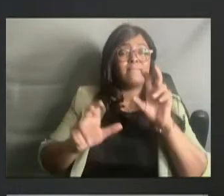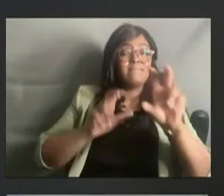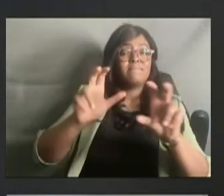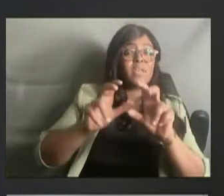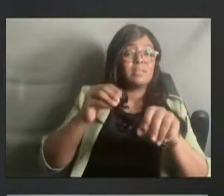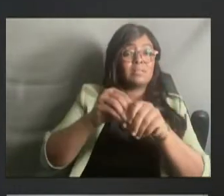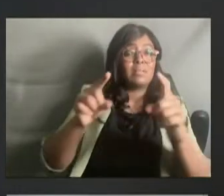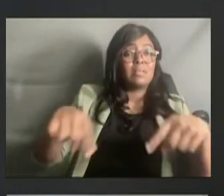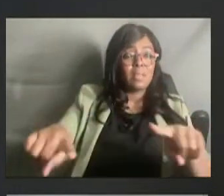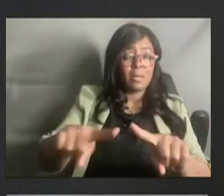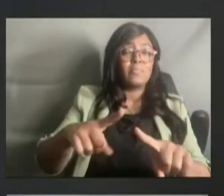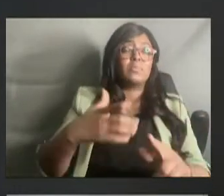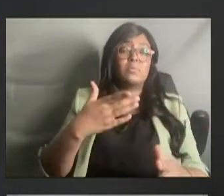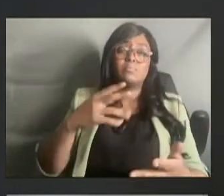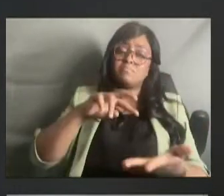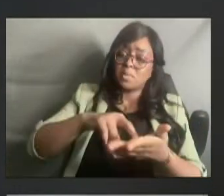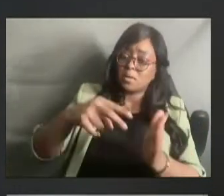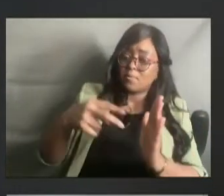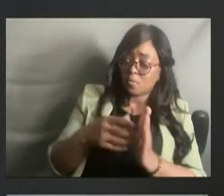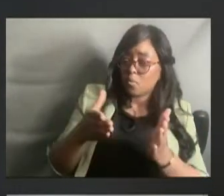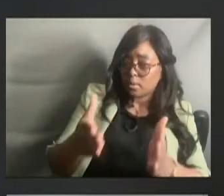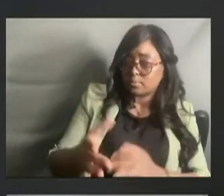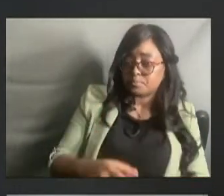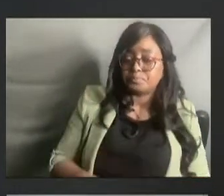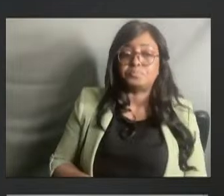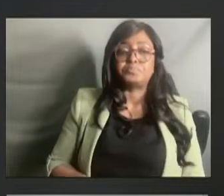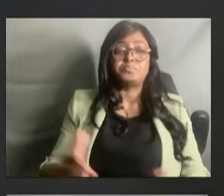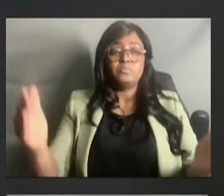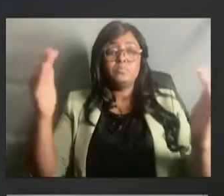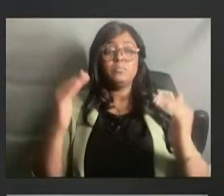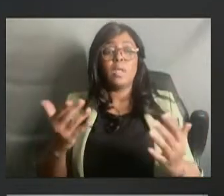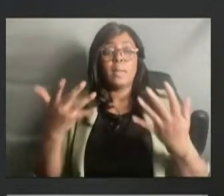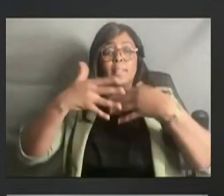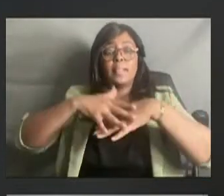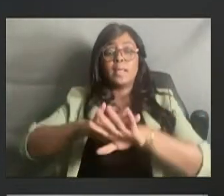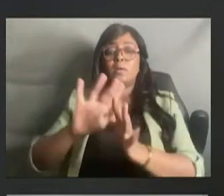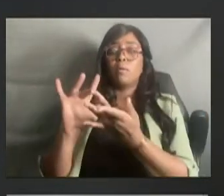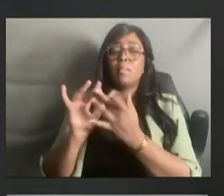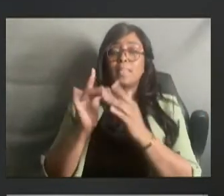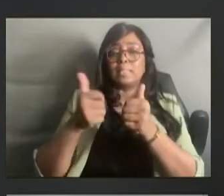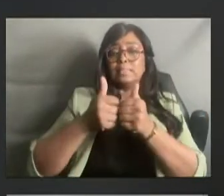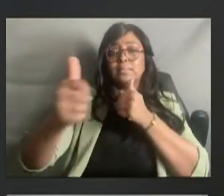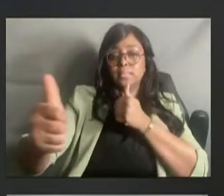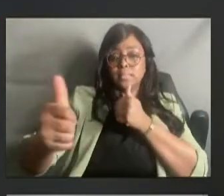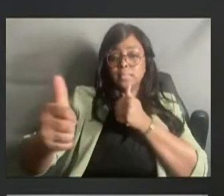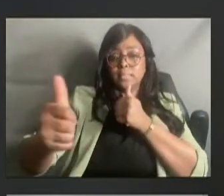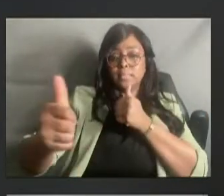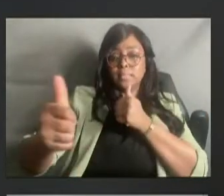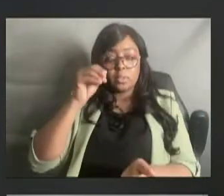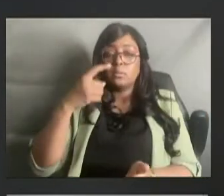enhance our community by investing them in them in a